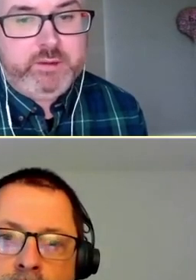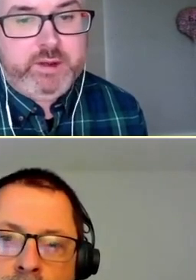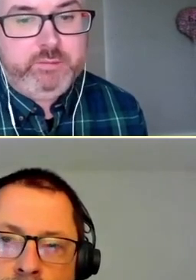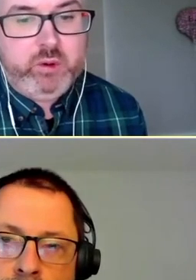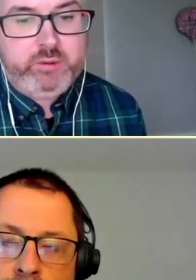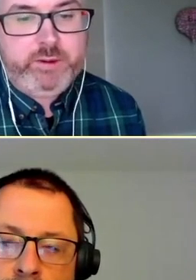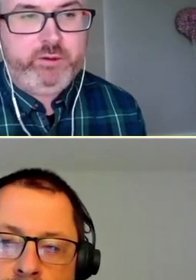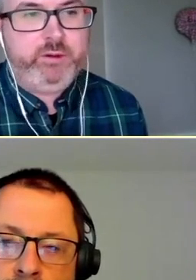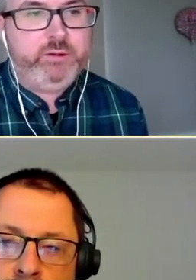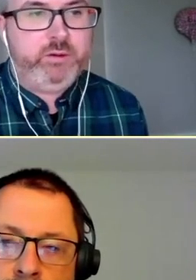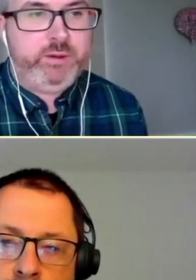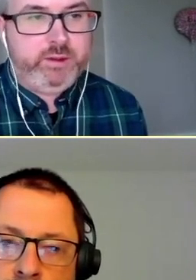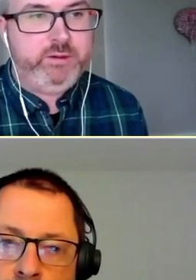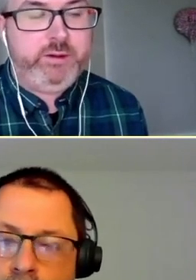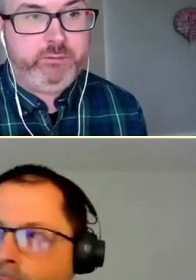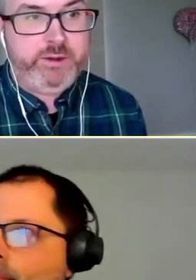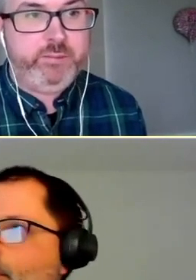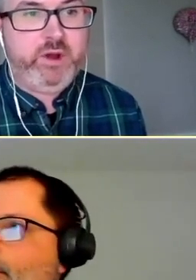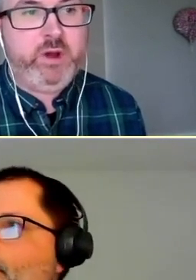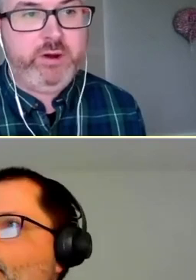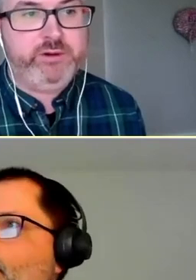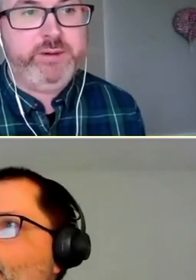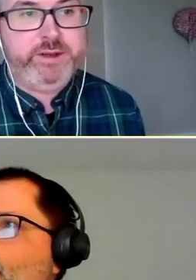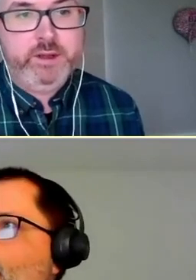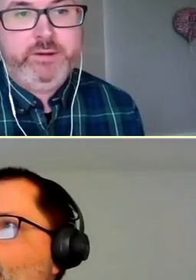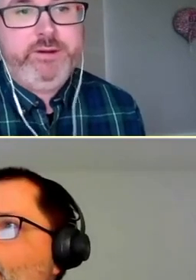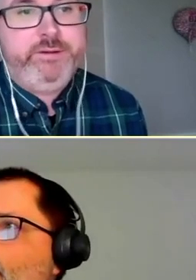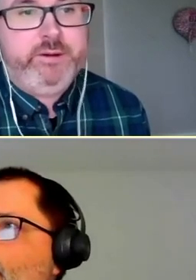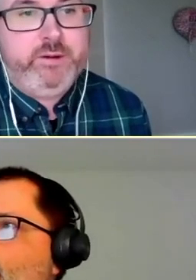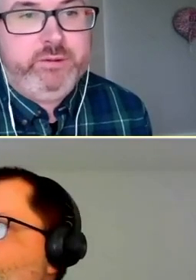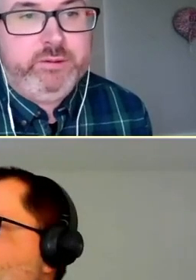change the focus on the elements themselves.